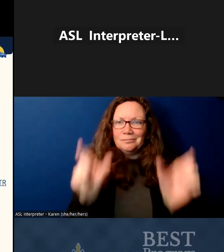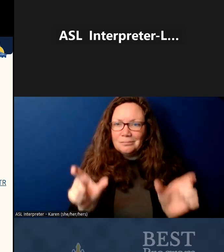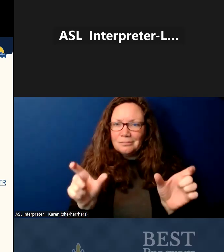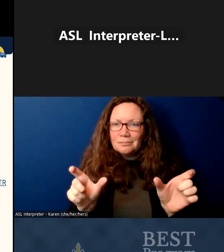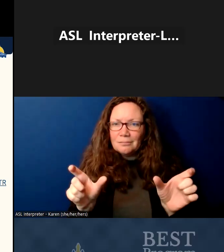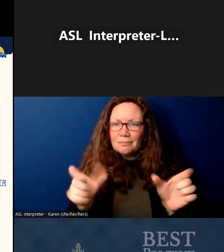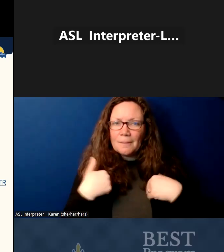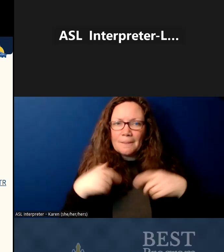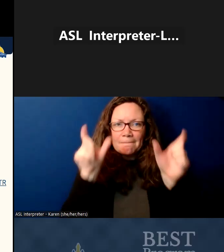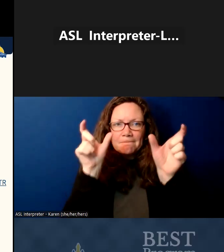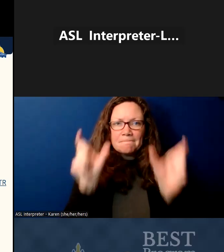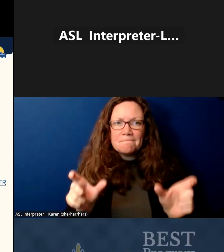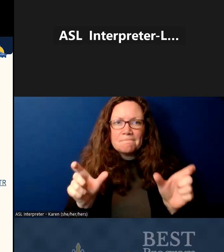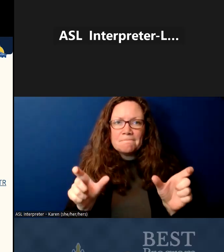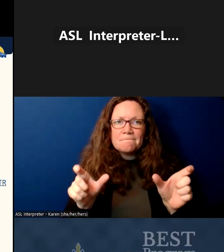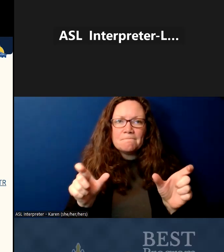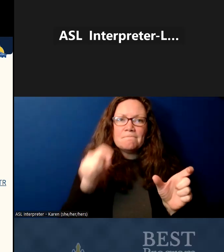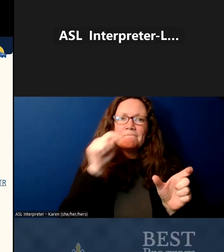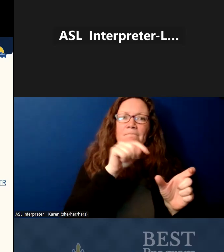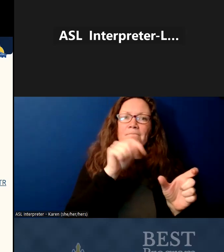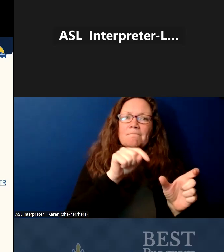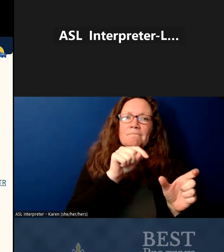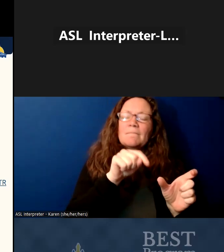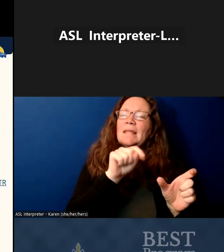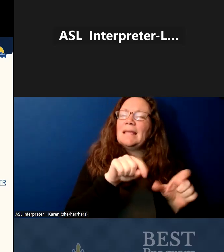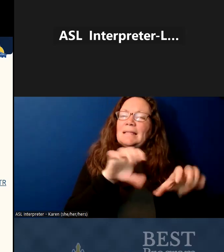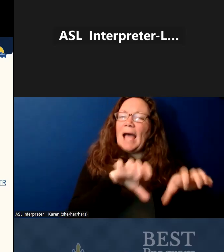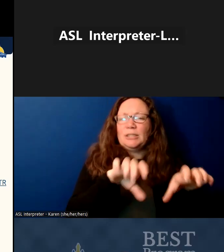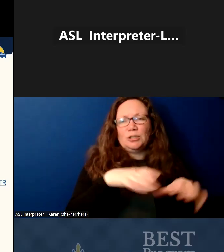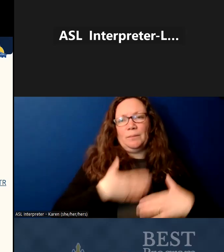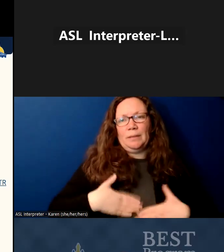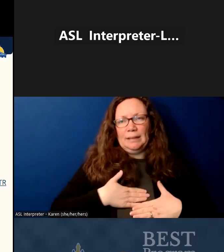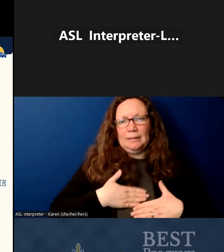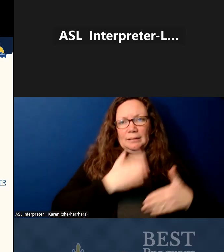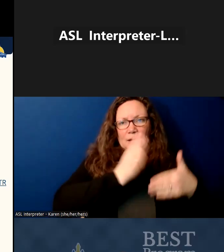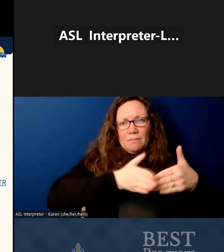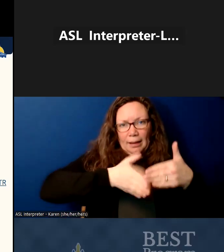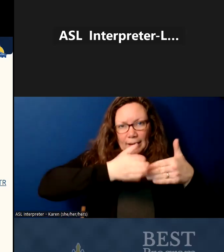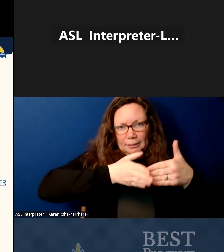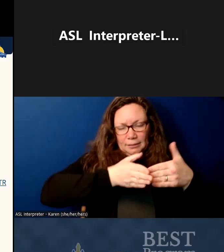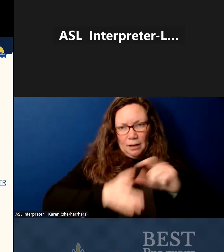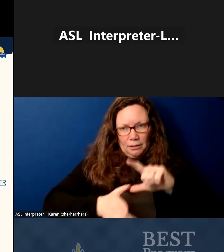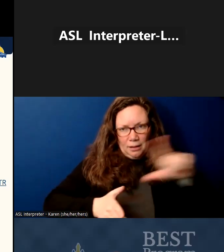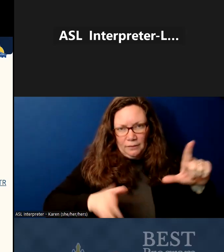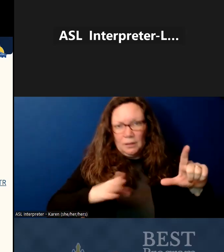one half is pleased to complete the following actions. And on the right hand side please share these resources.